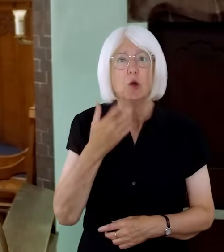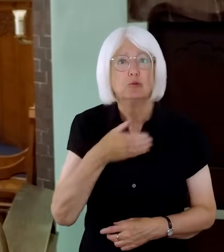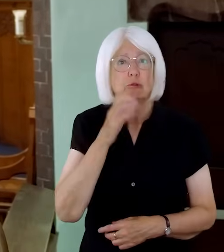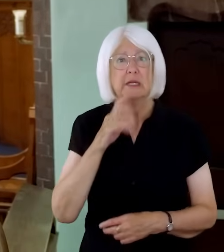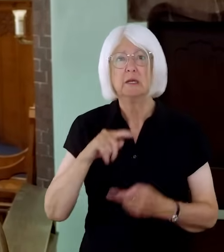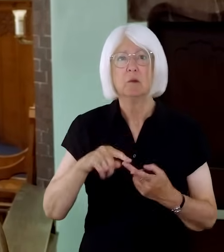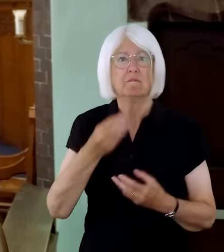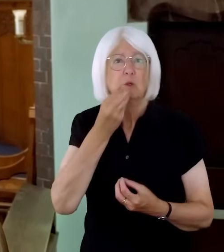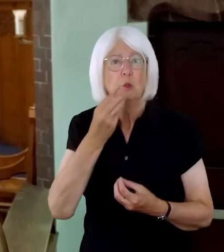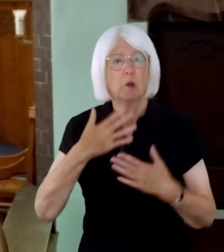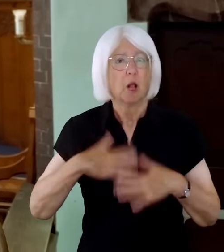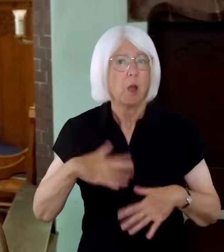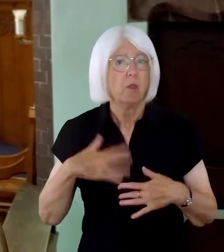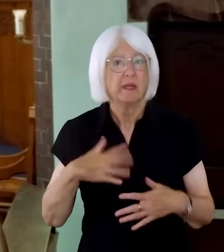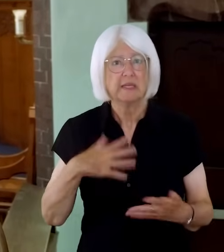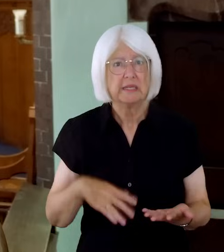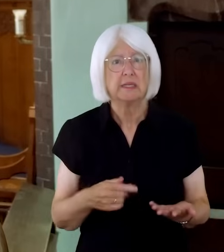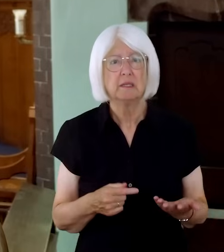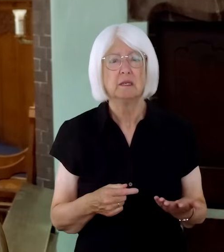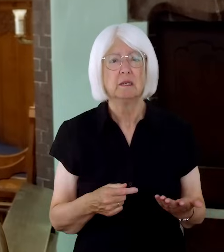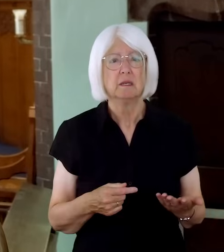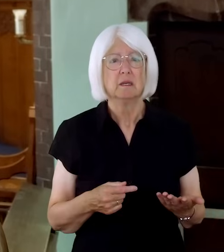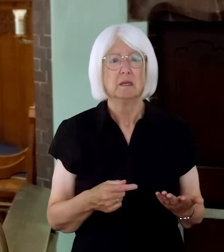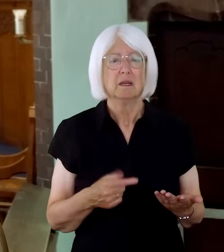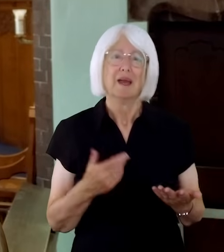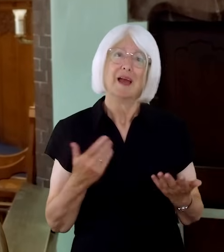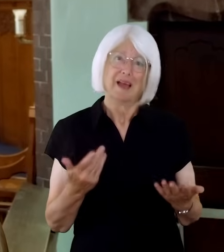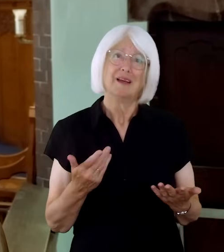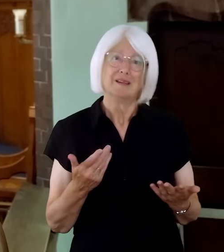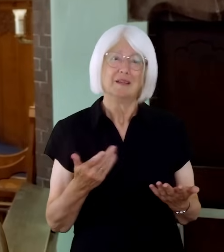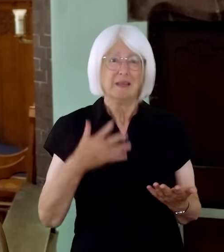or of clothing and most importantly, of acknowledgement,